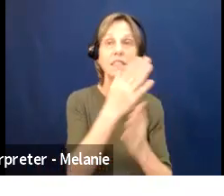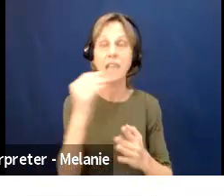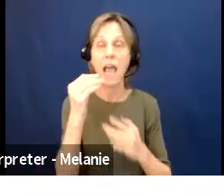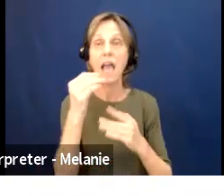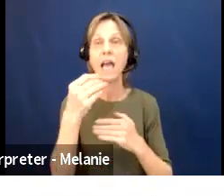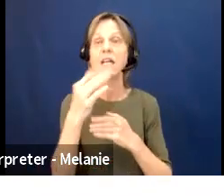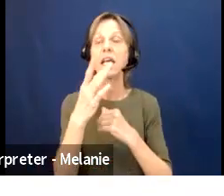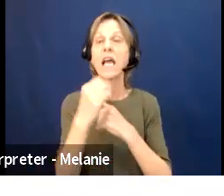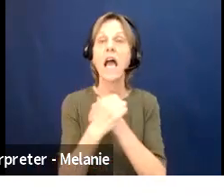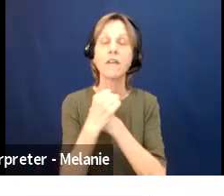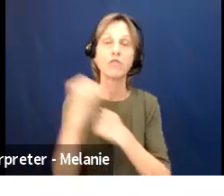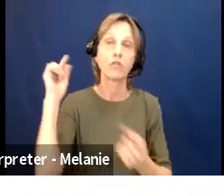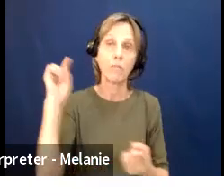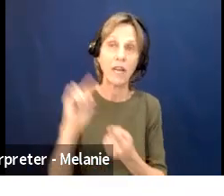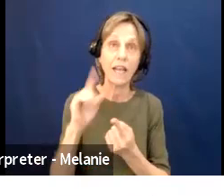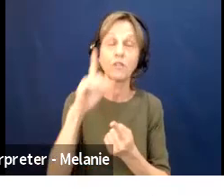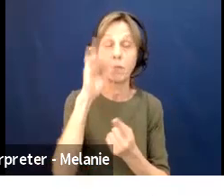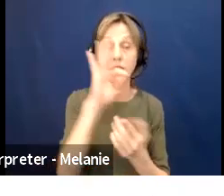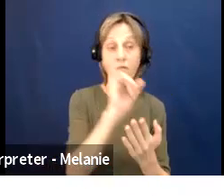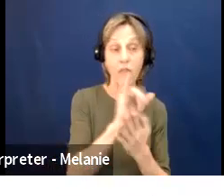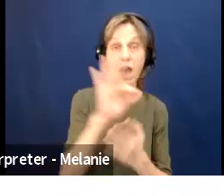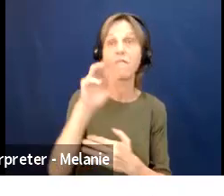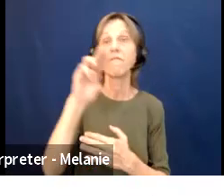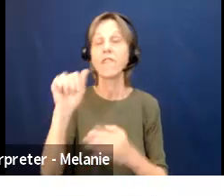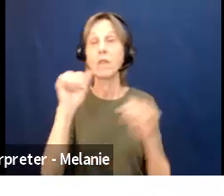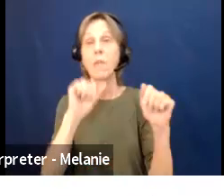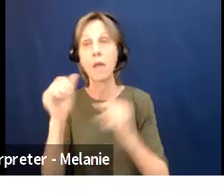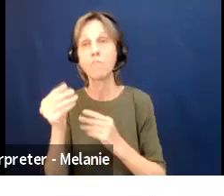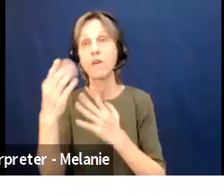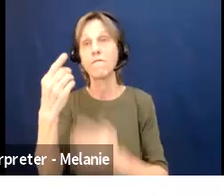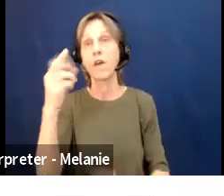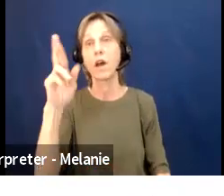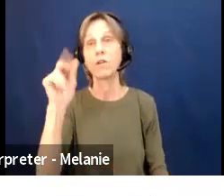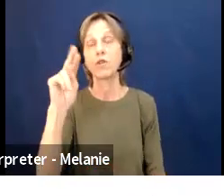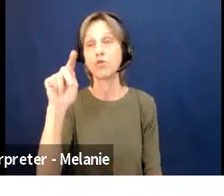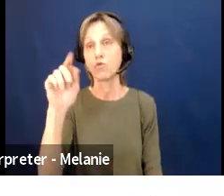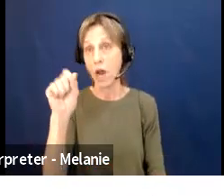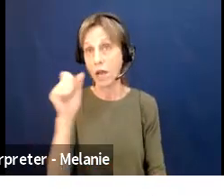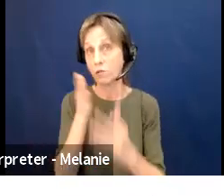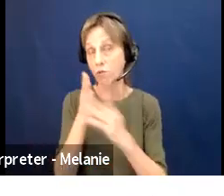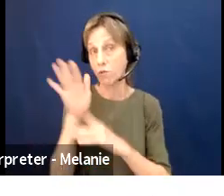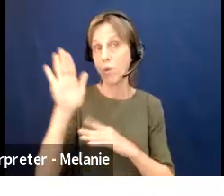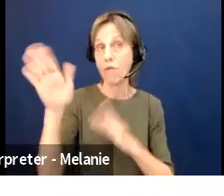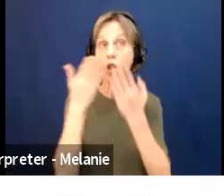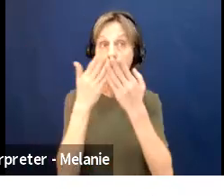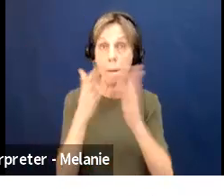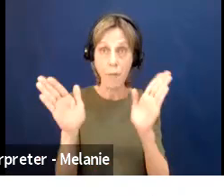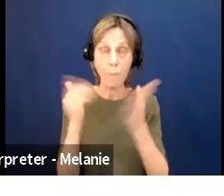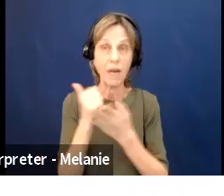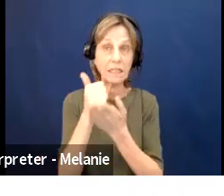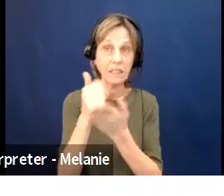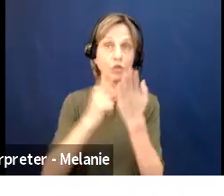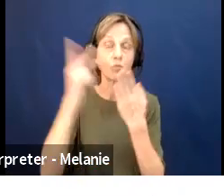declaration FEMA is able to provide grants through their Public Assistance program to the state and